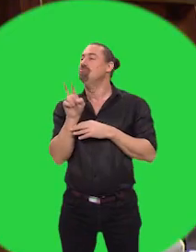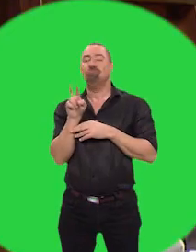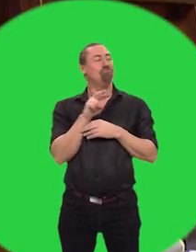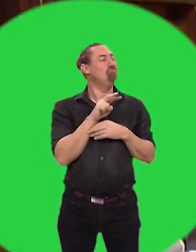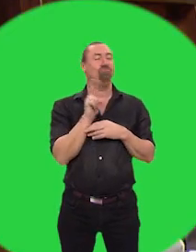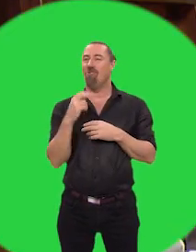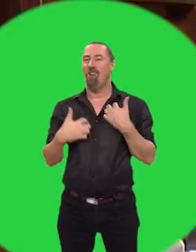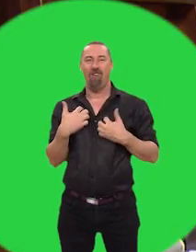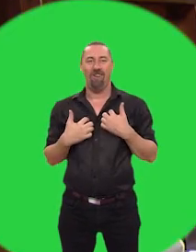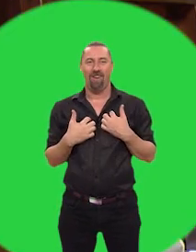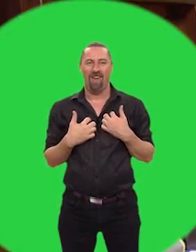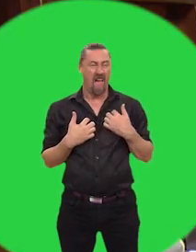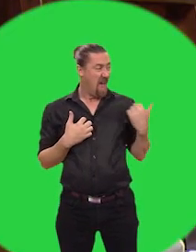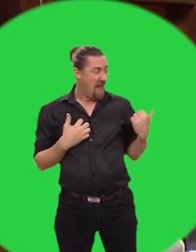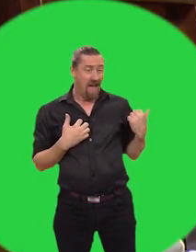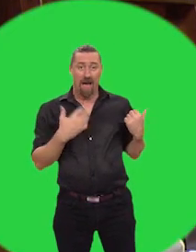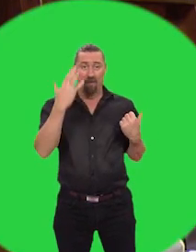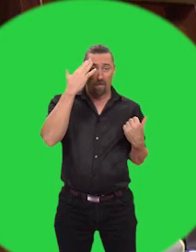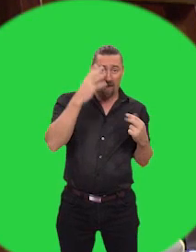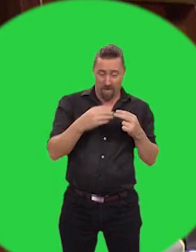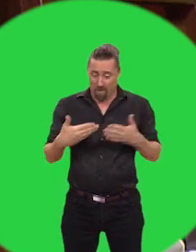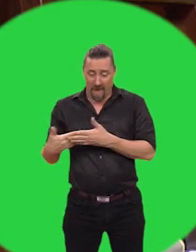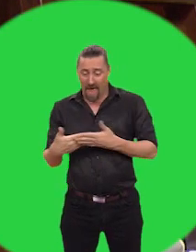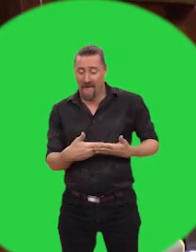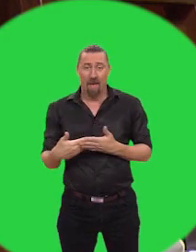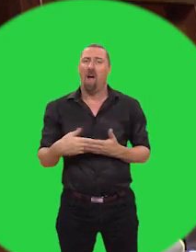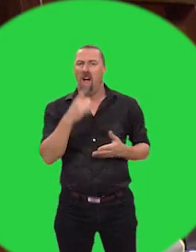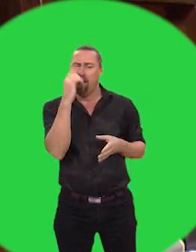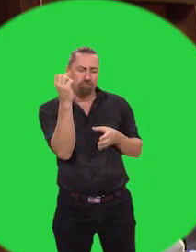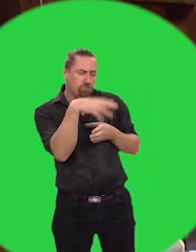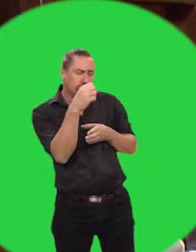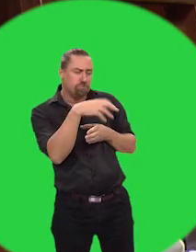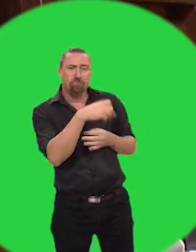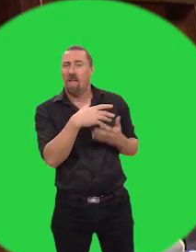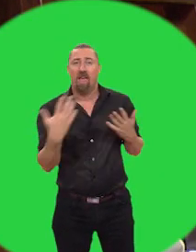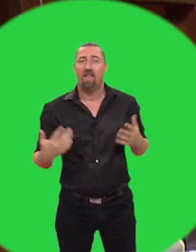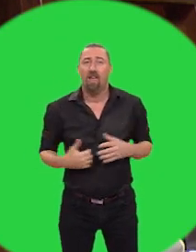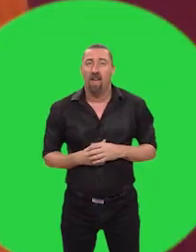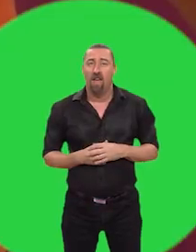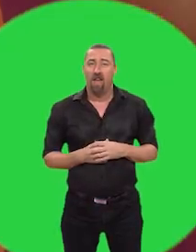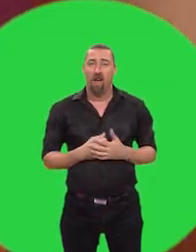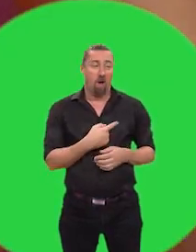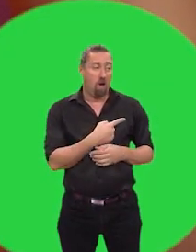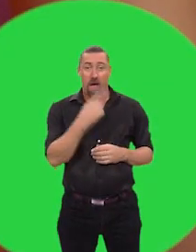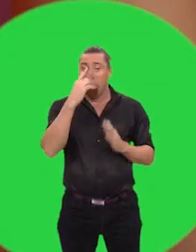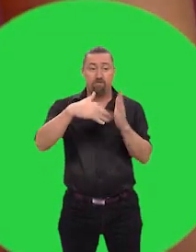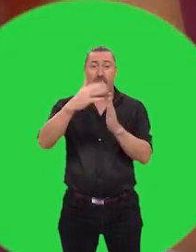The best part is, now our kangaroo and joey are done. We can put whatever we want in the cup. Maybe we want to put all our paintbrushes